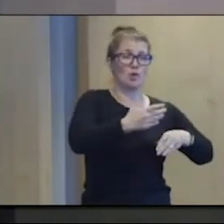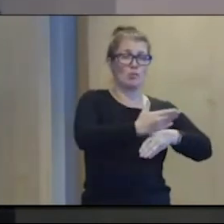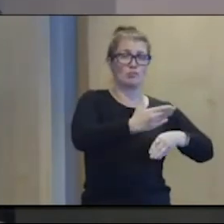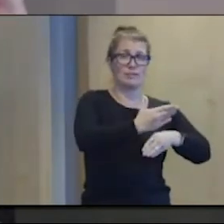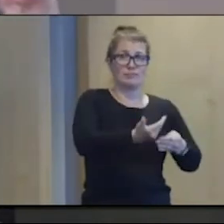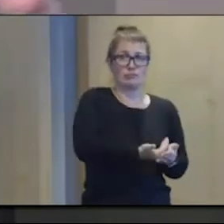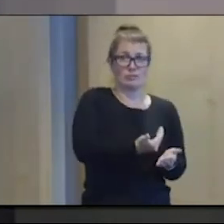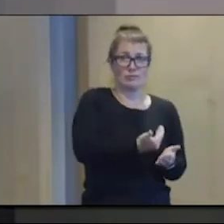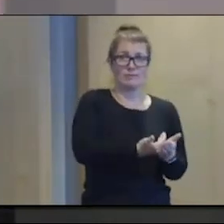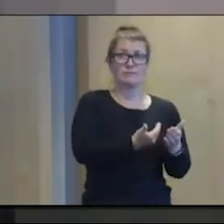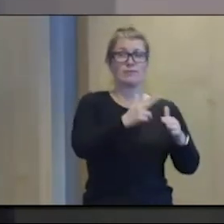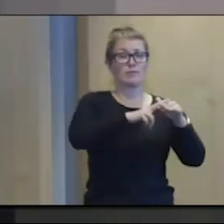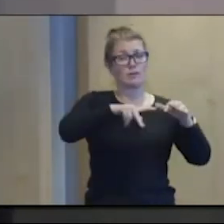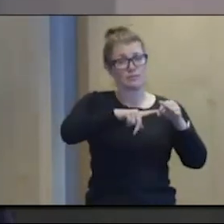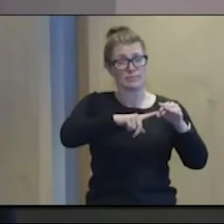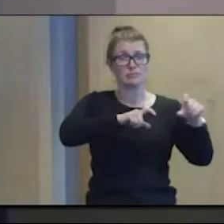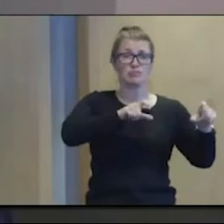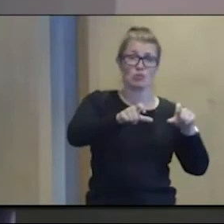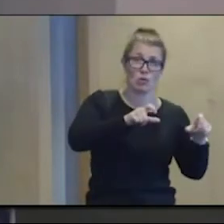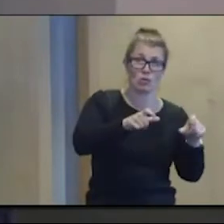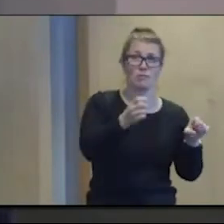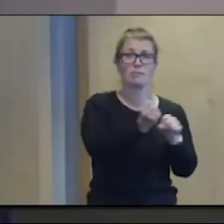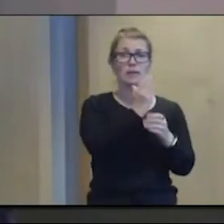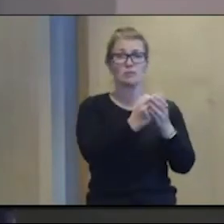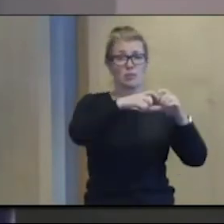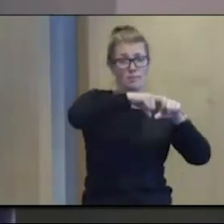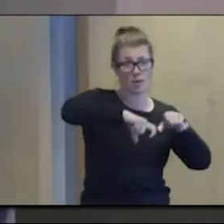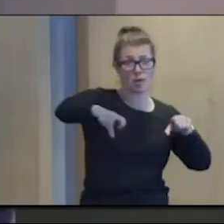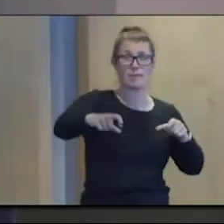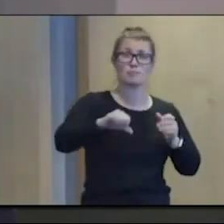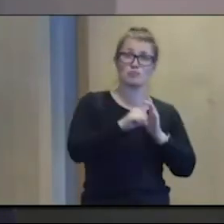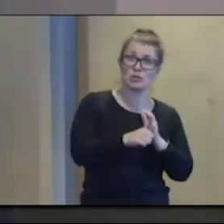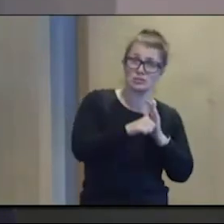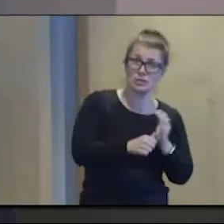that's keeping everything stable the pressure in the pipe stable is also through demand response,